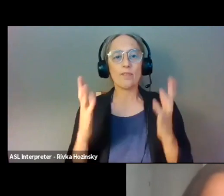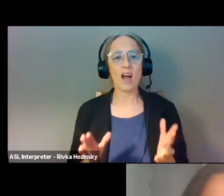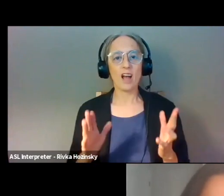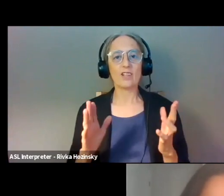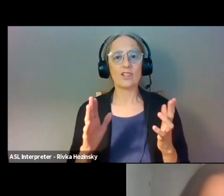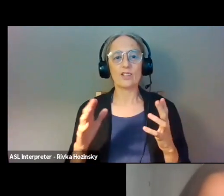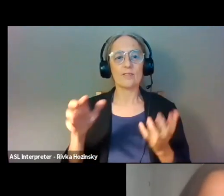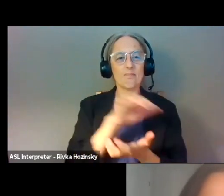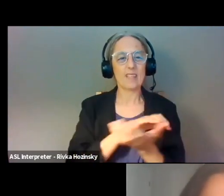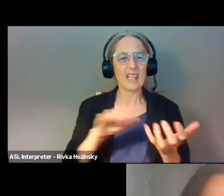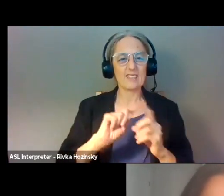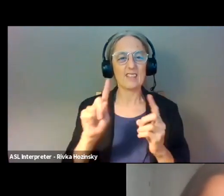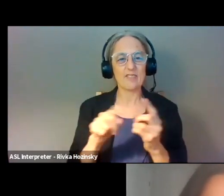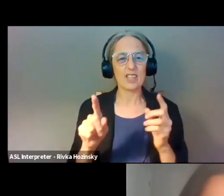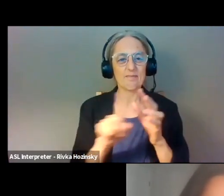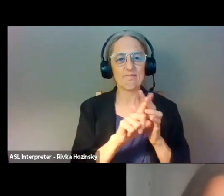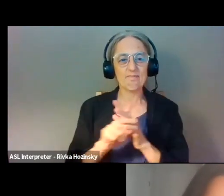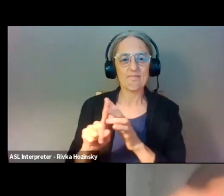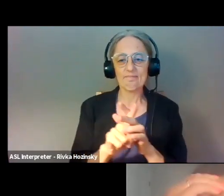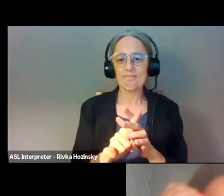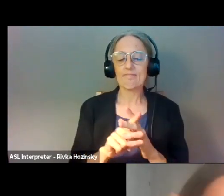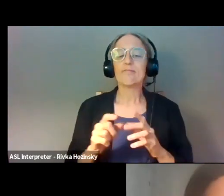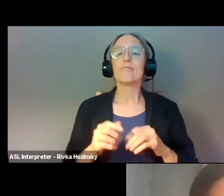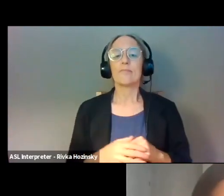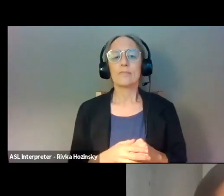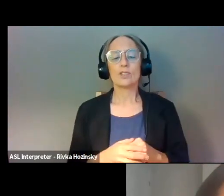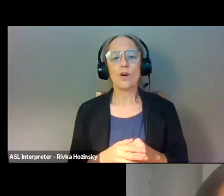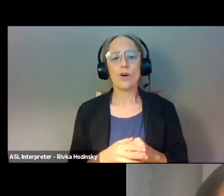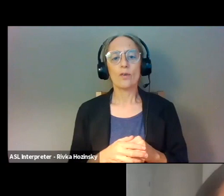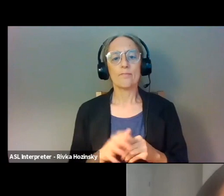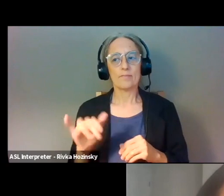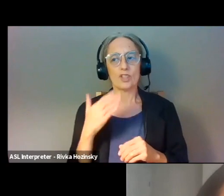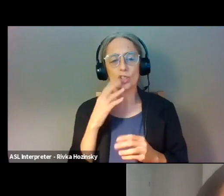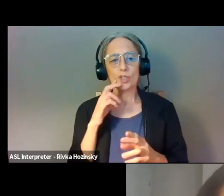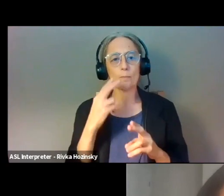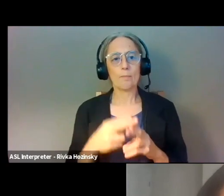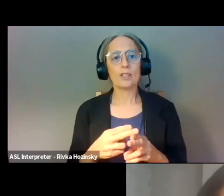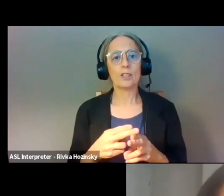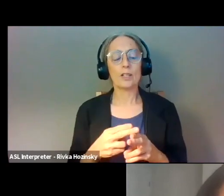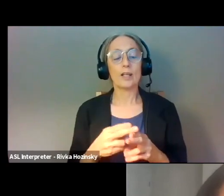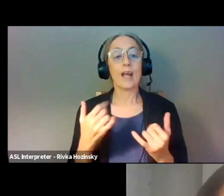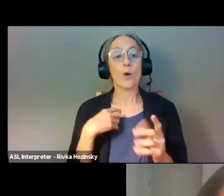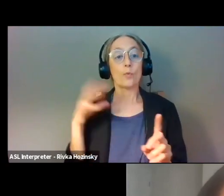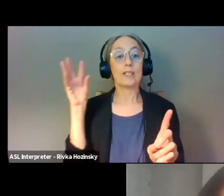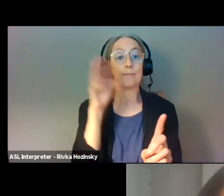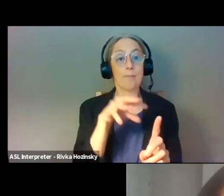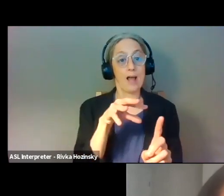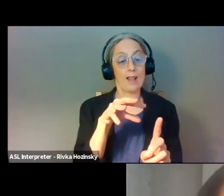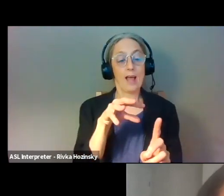And so that's why Brittany mentioned we are spotlighting and pinning the appropriate speakers